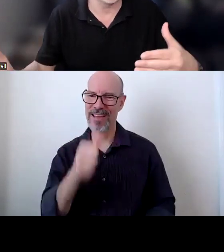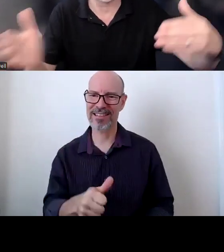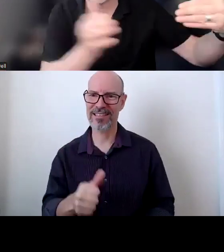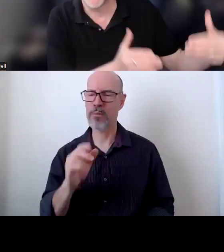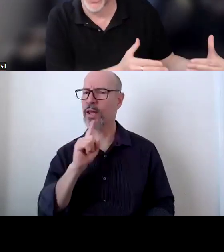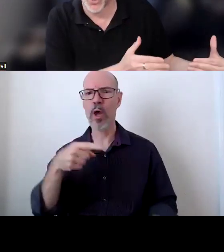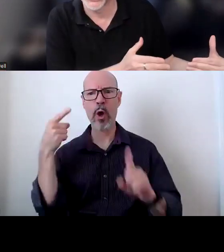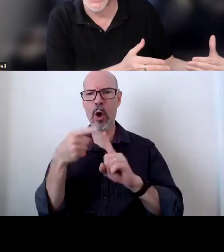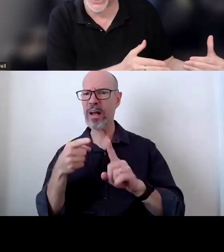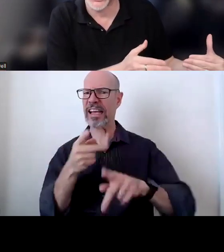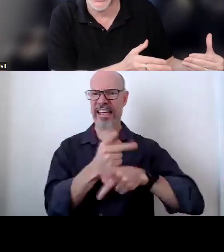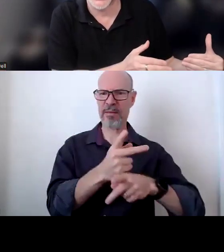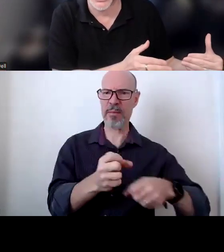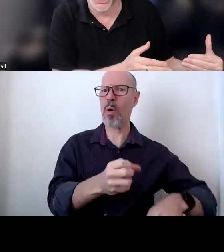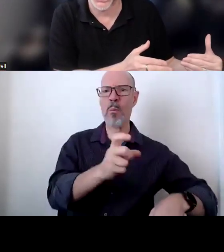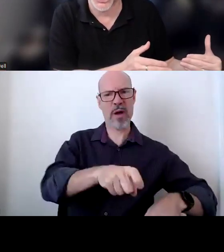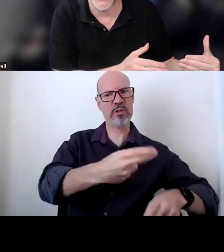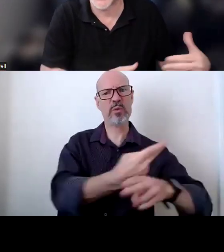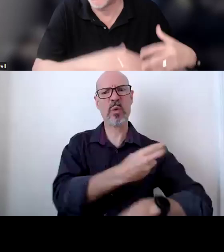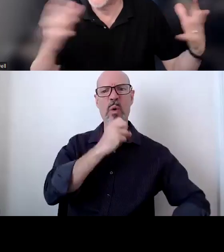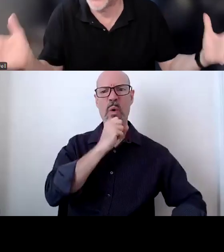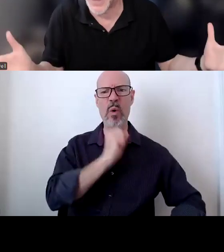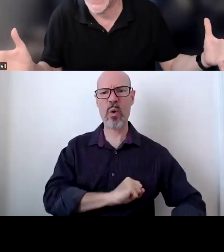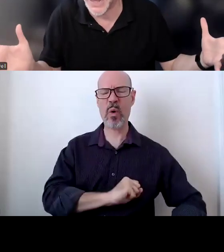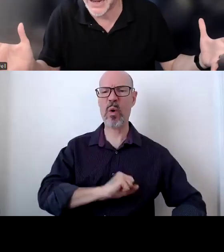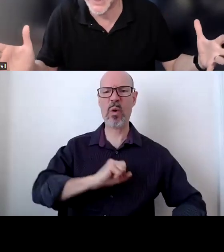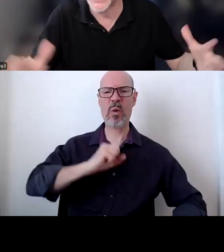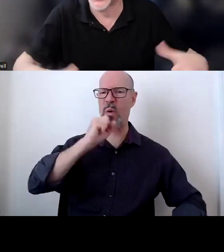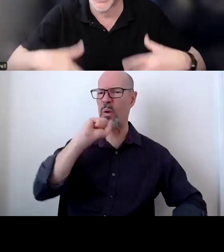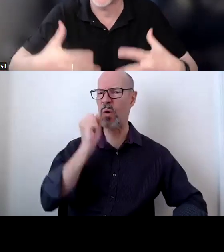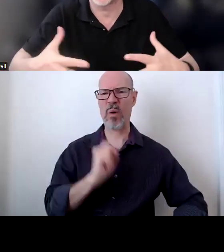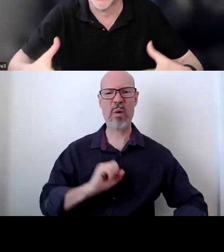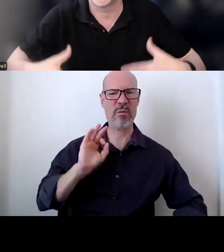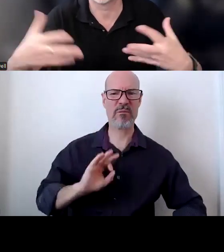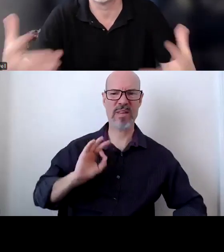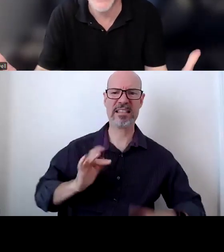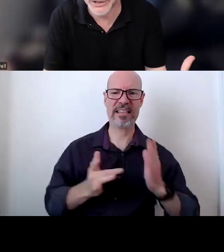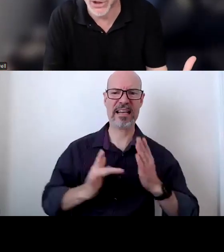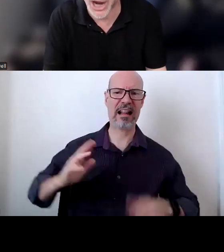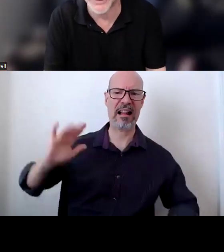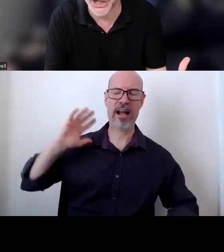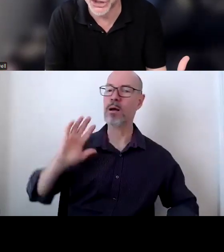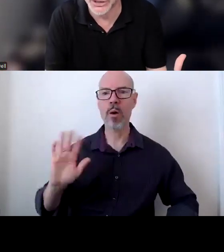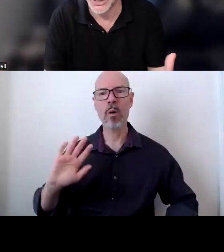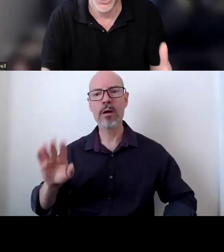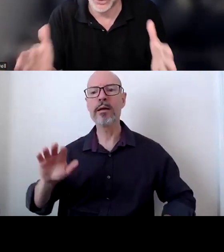The intent was never to keep people with old and outdated The spirit of the ADA is you